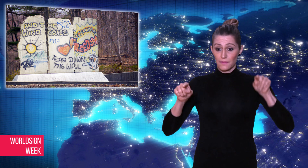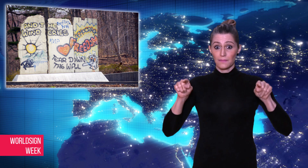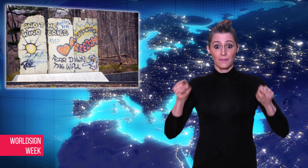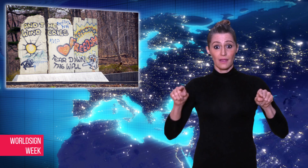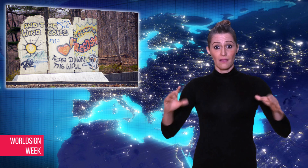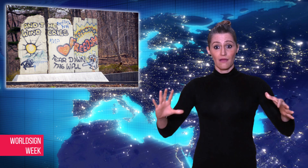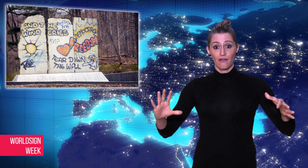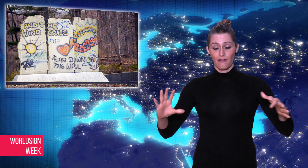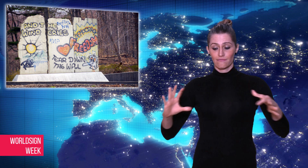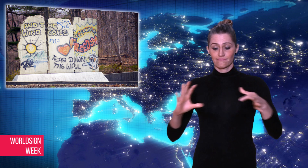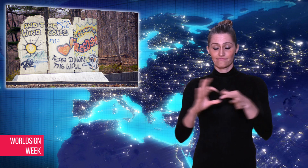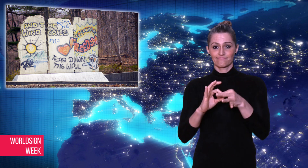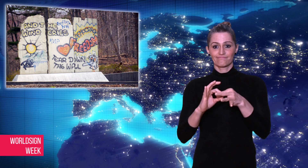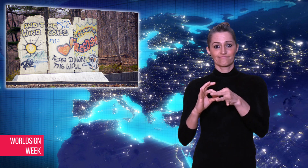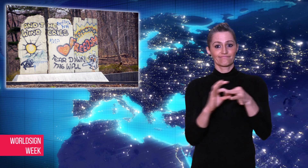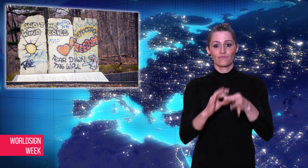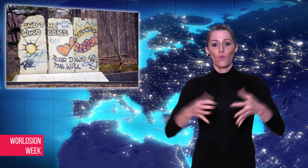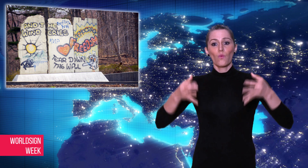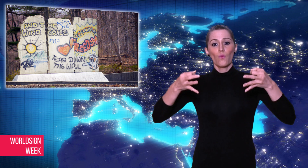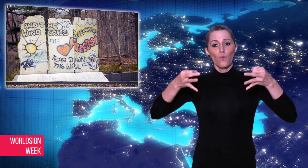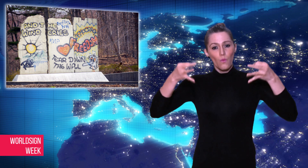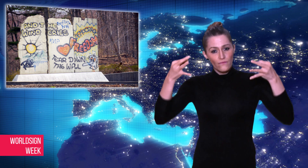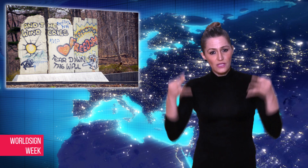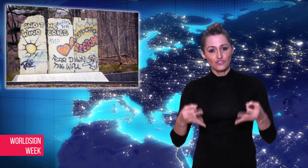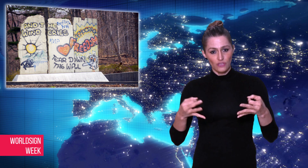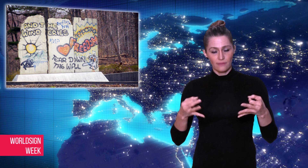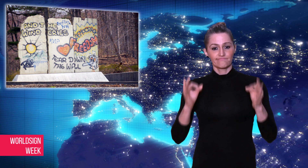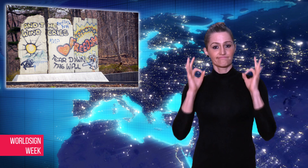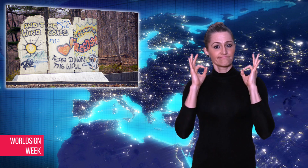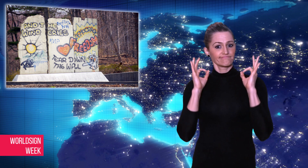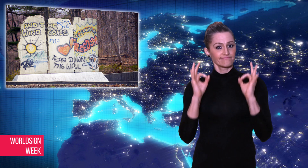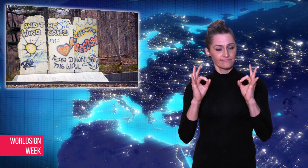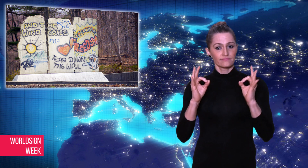on October 3, 1990.